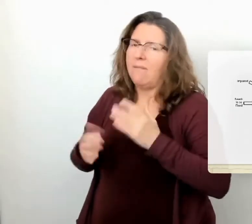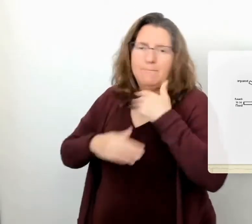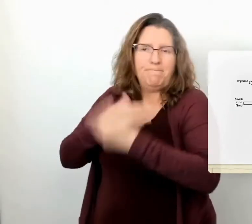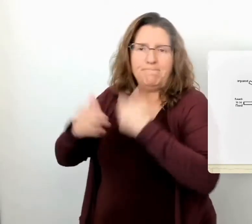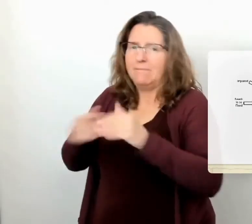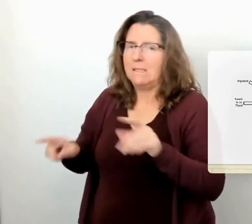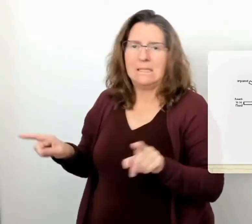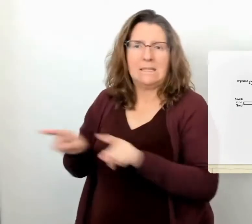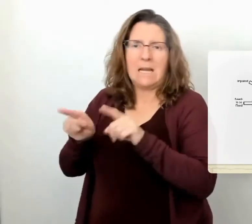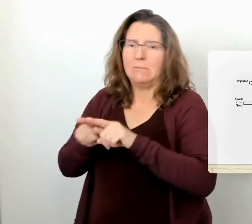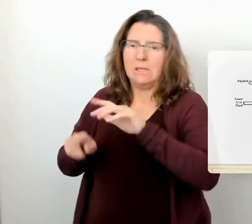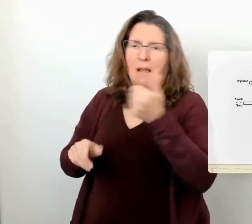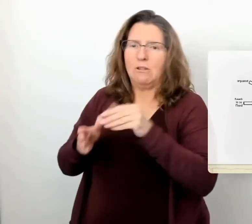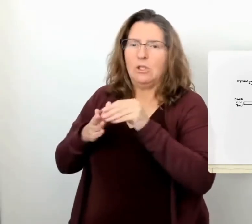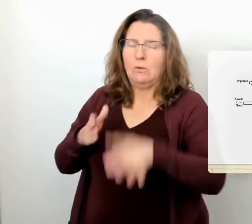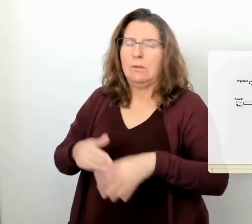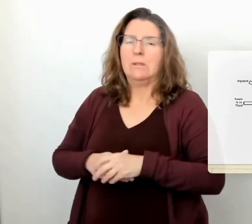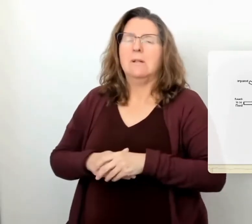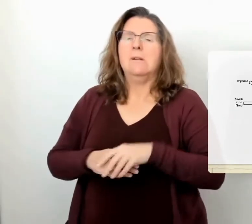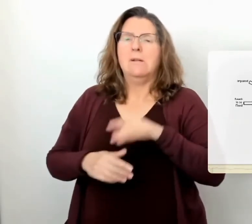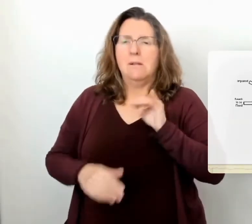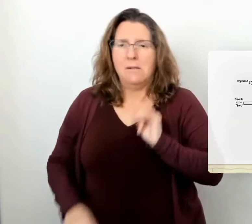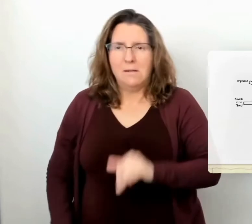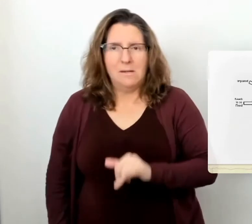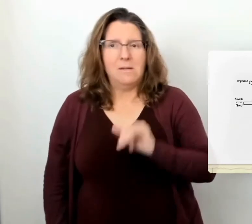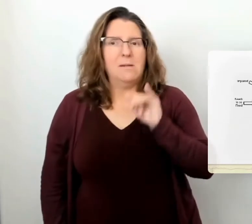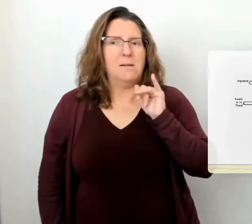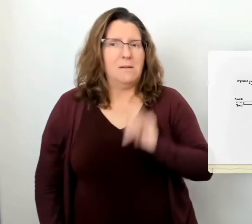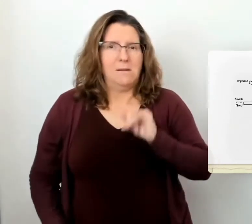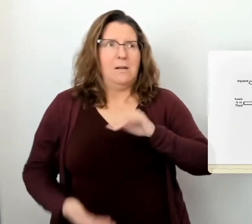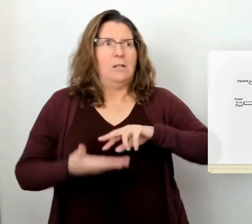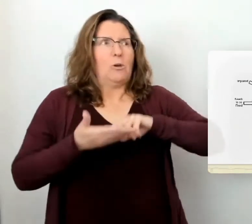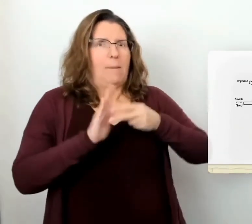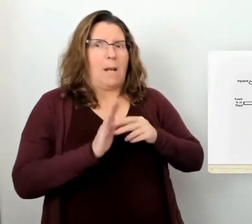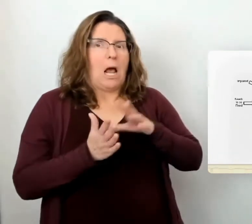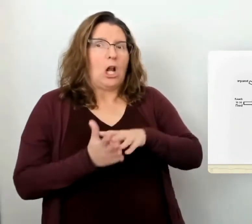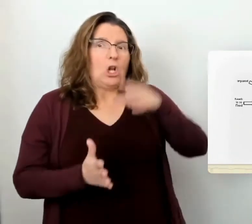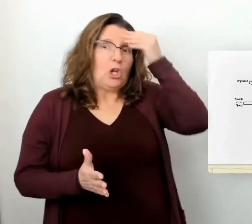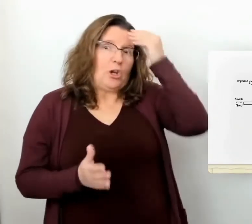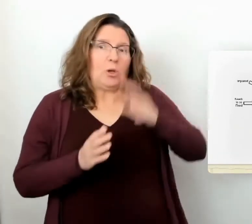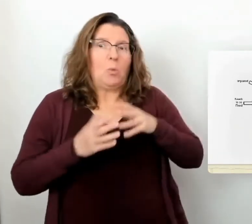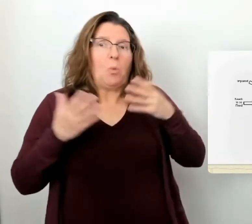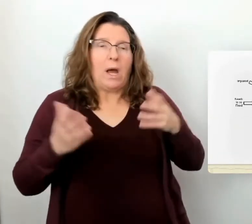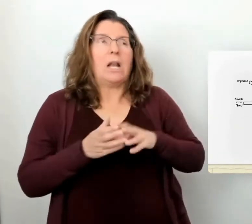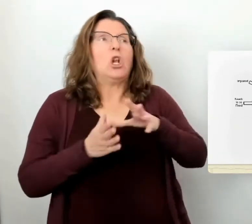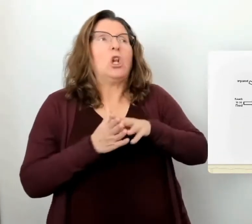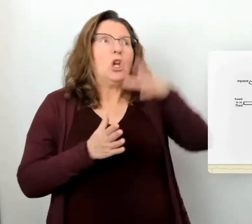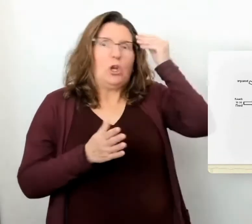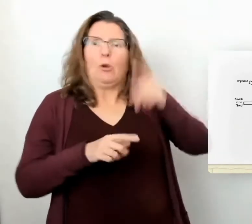The teacher said they couldn't do that, they didn't have the time to get that material to me a day or two in advance. That I would just have to get the information at the same time as the other students.